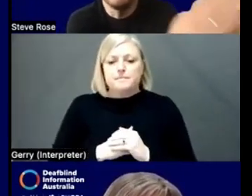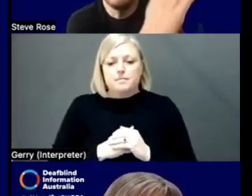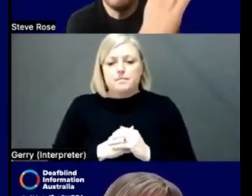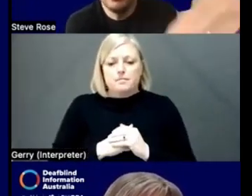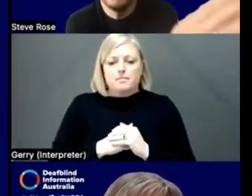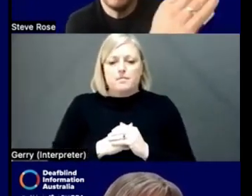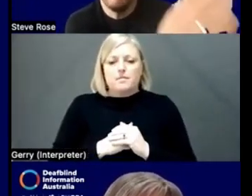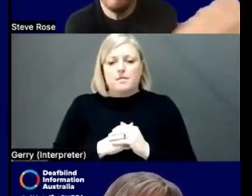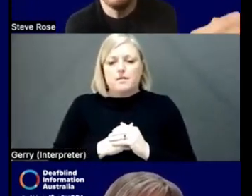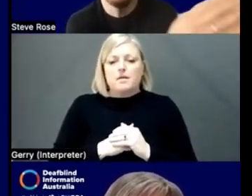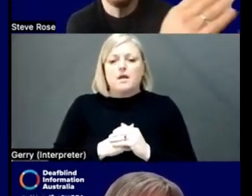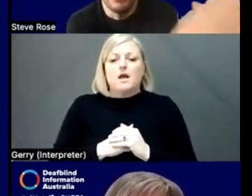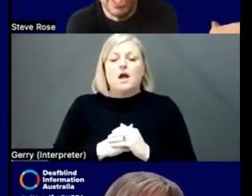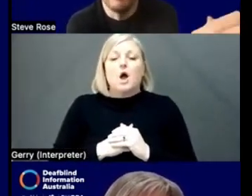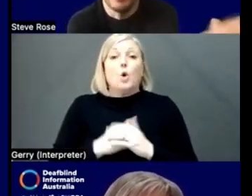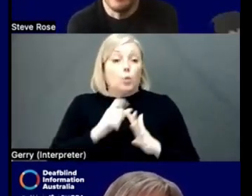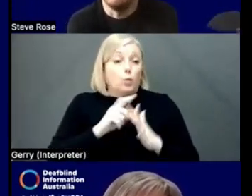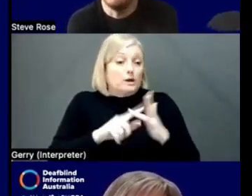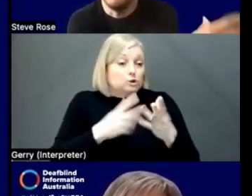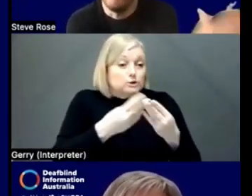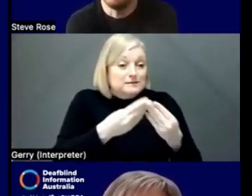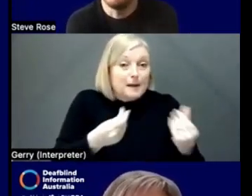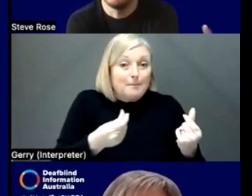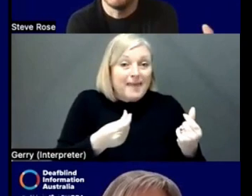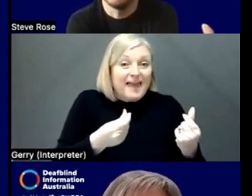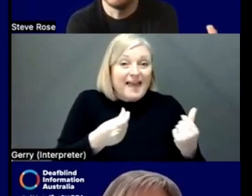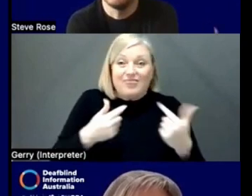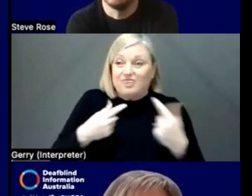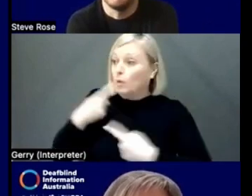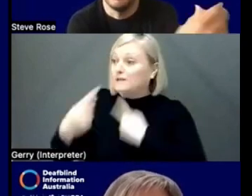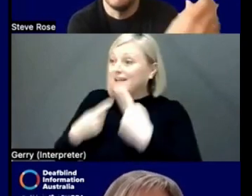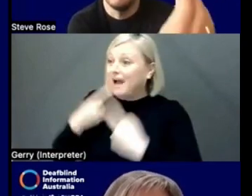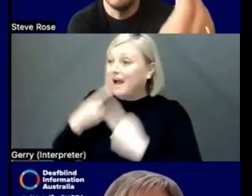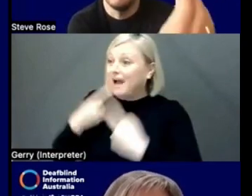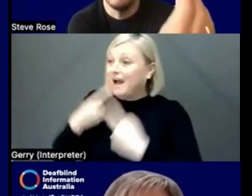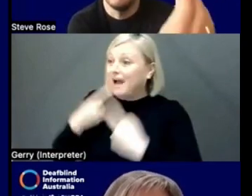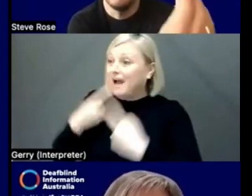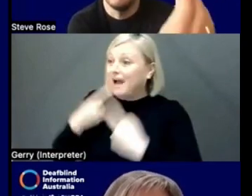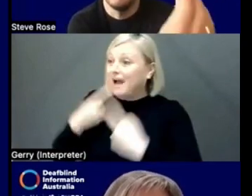'we do, we share, we finish, we share again, and everything becomes a story.' And I think that the